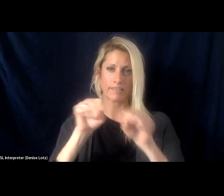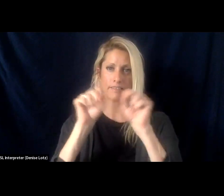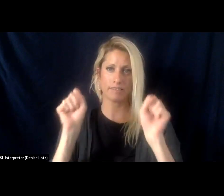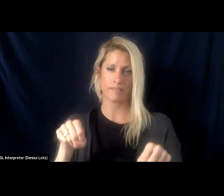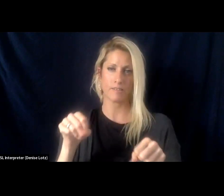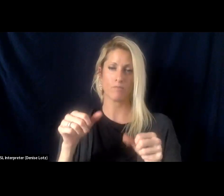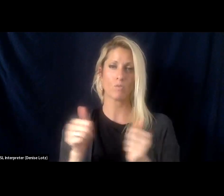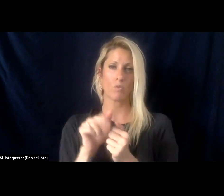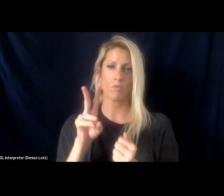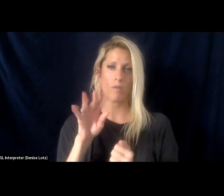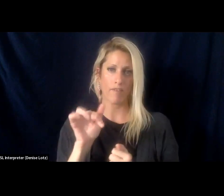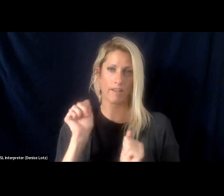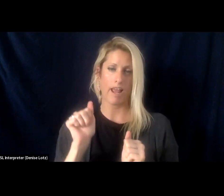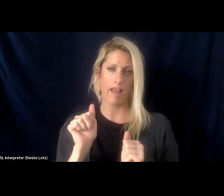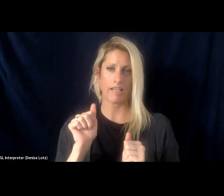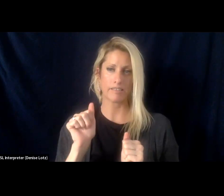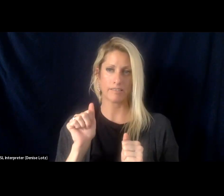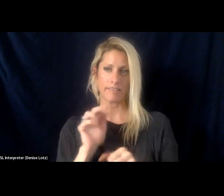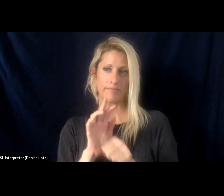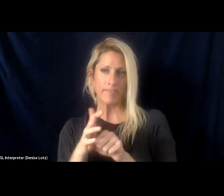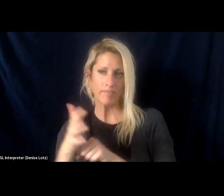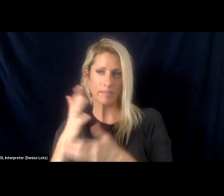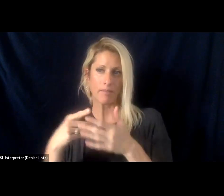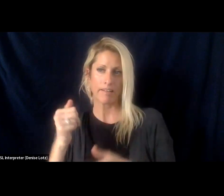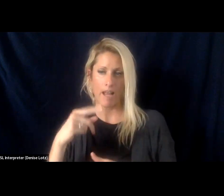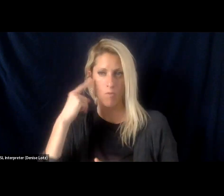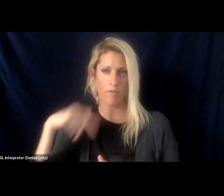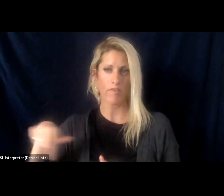was able to fill some of those gaps, and I mean some capacity for existing people that